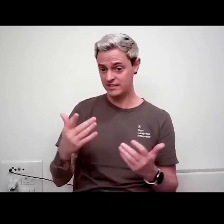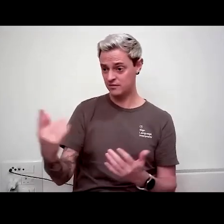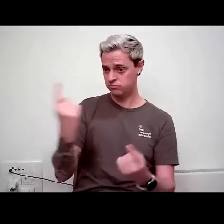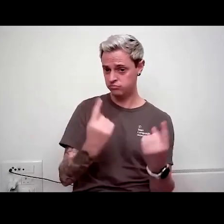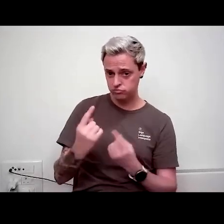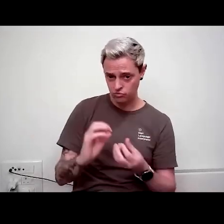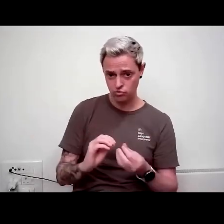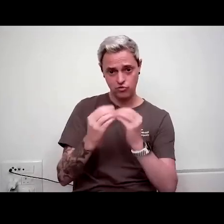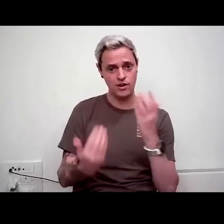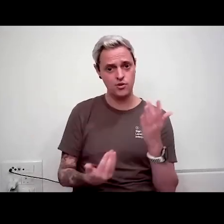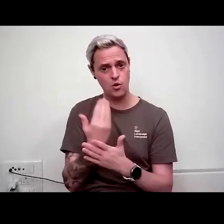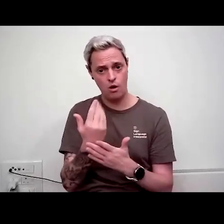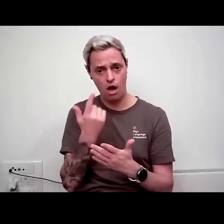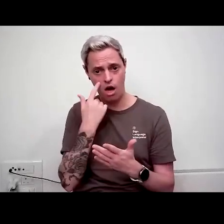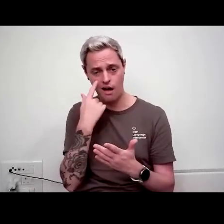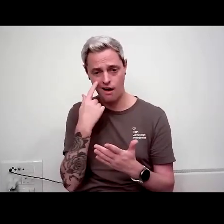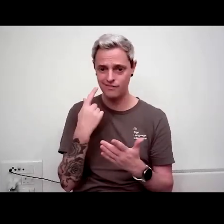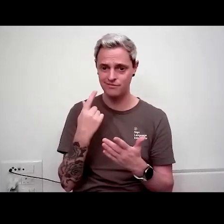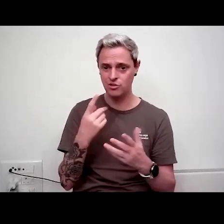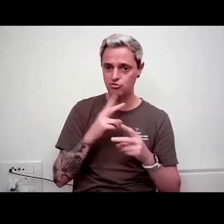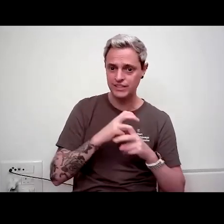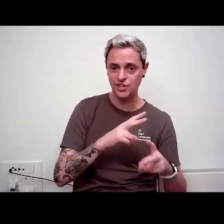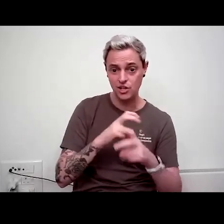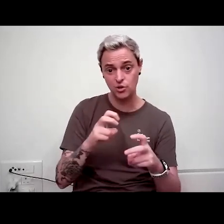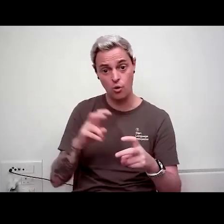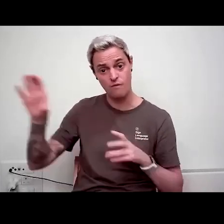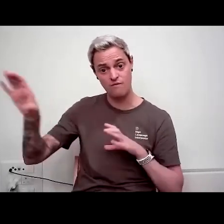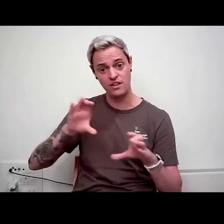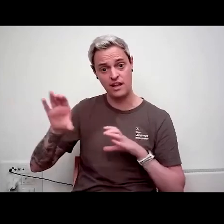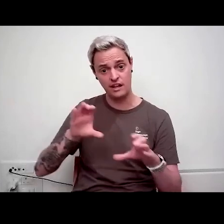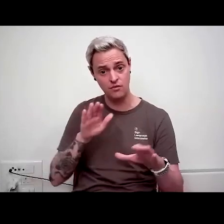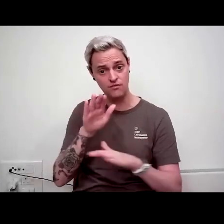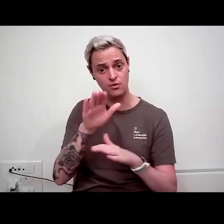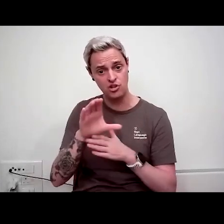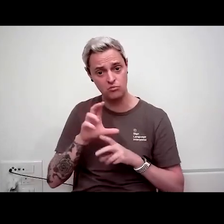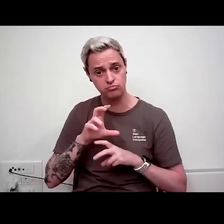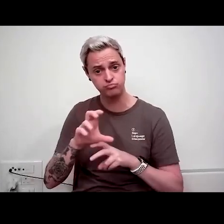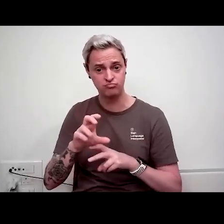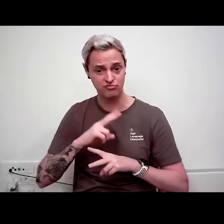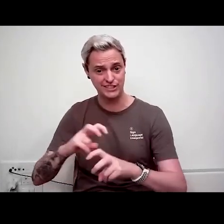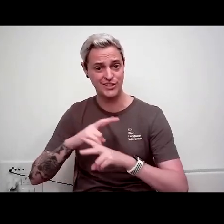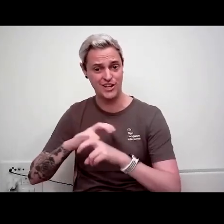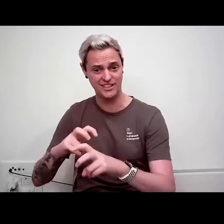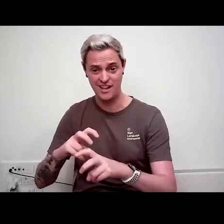and hopefully also funding for future research, because nothing comes for free.